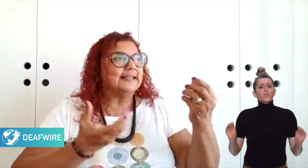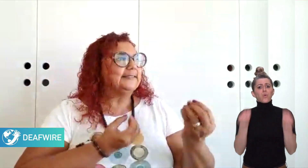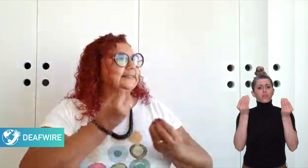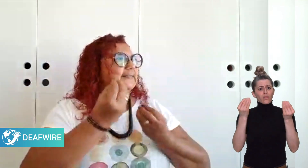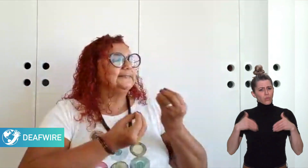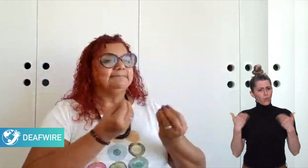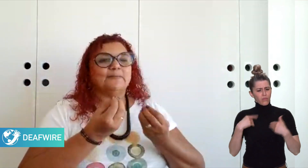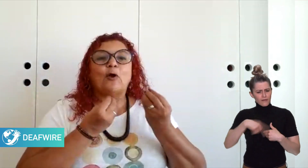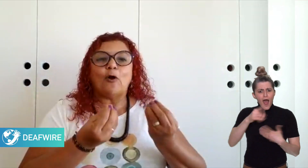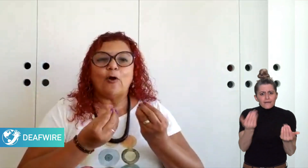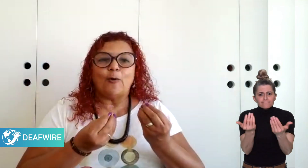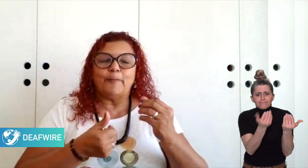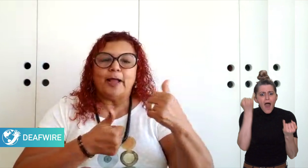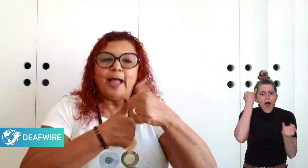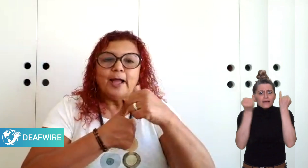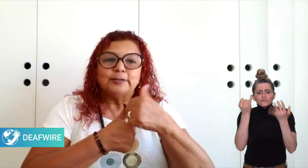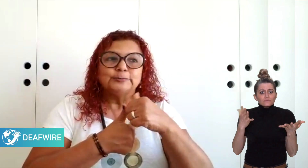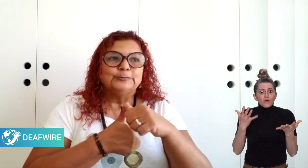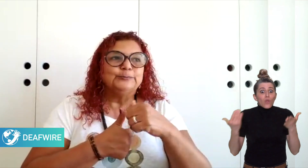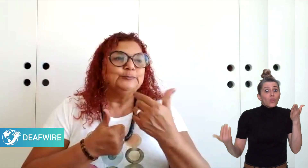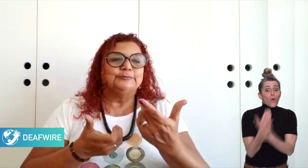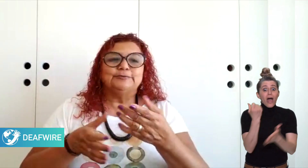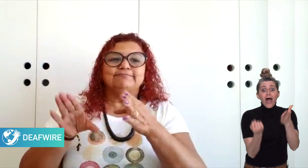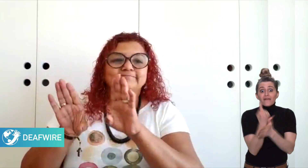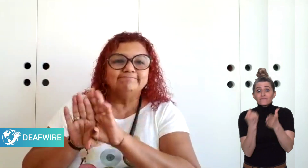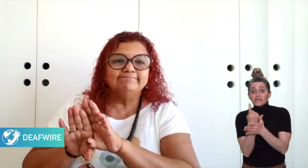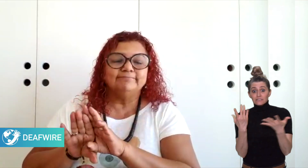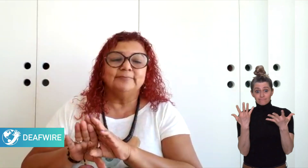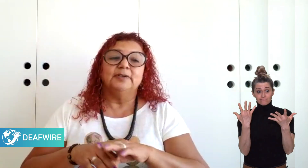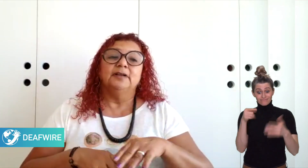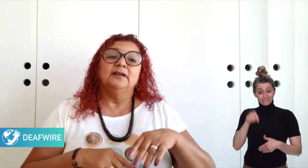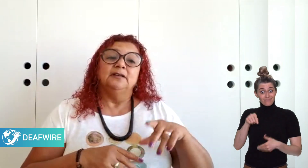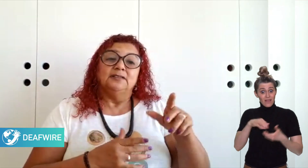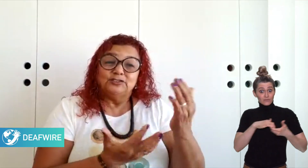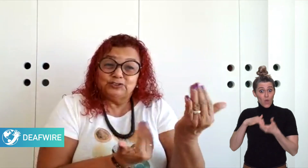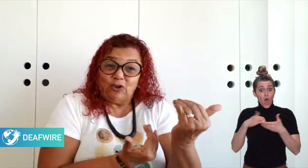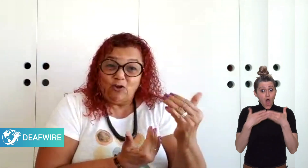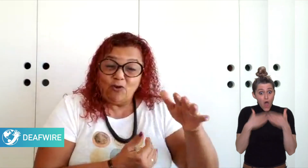young Deaf people love using technology. We want to empower